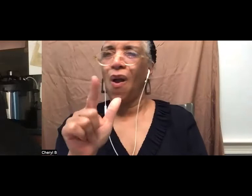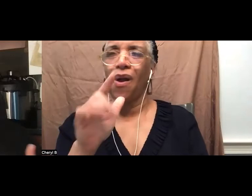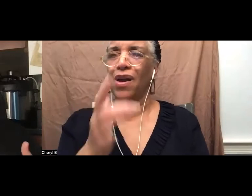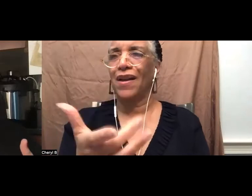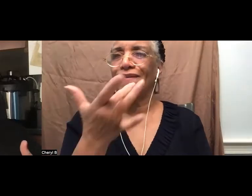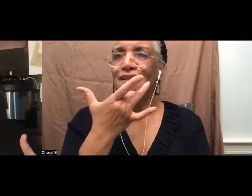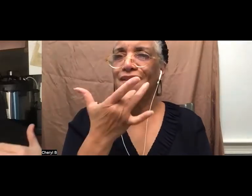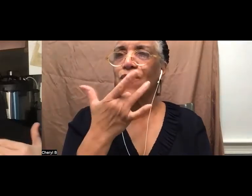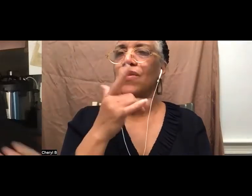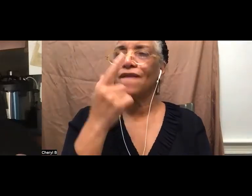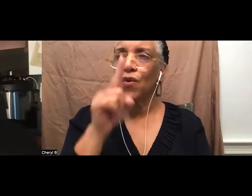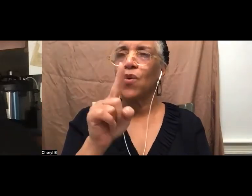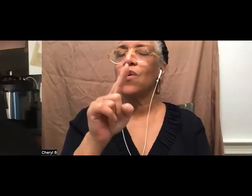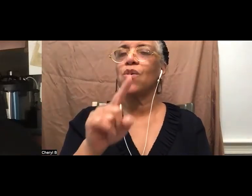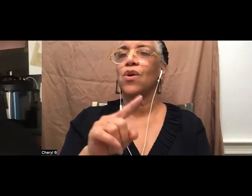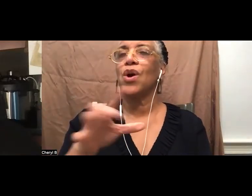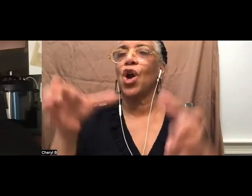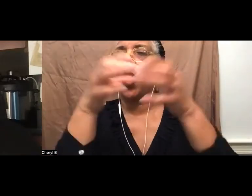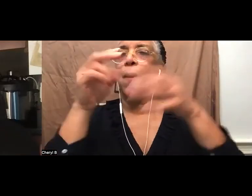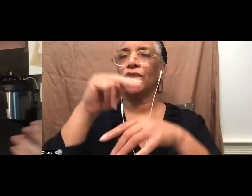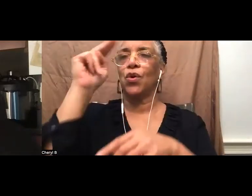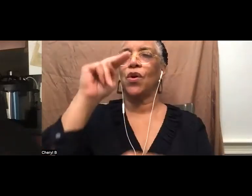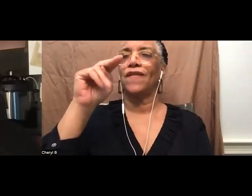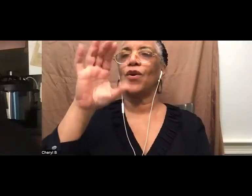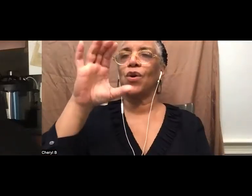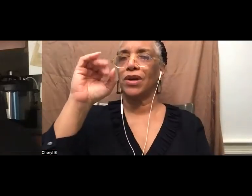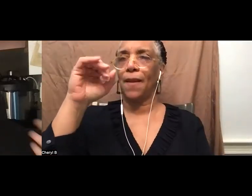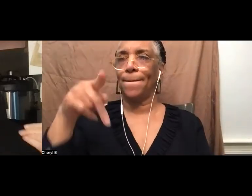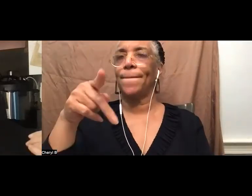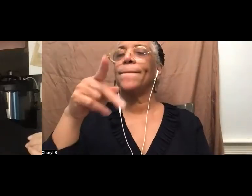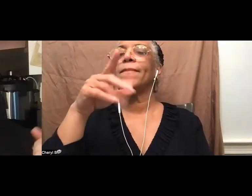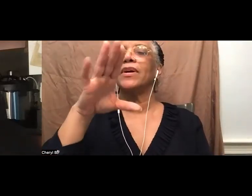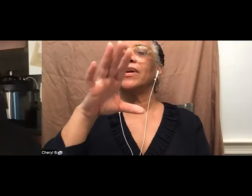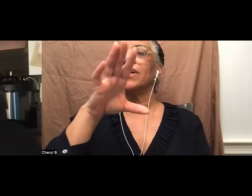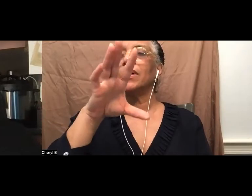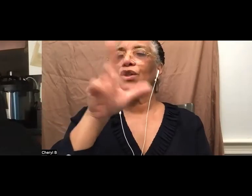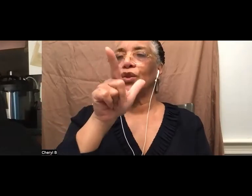For COP 26 that was held in Glasgow in November last year --